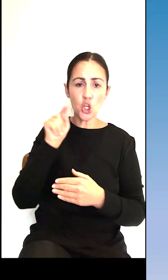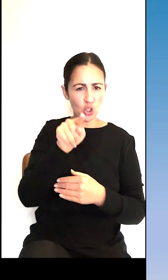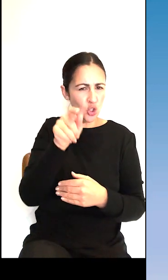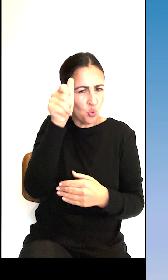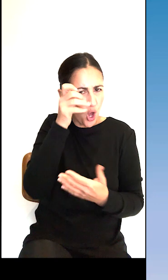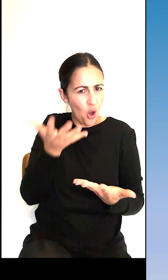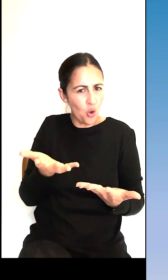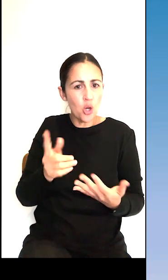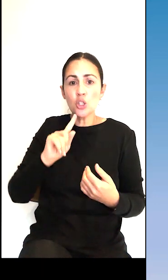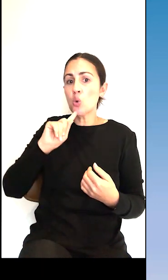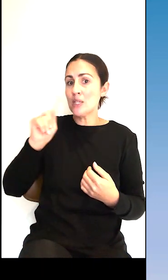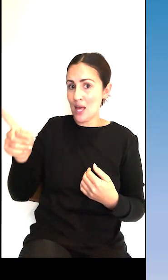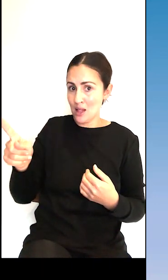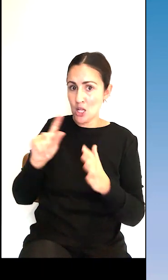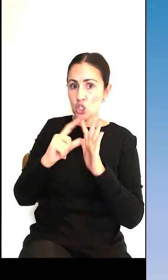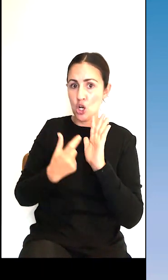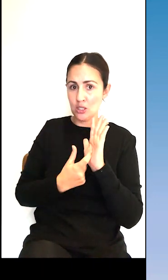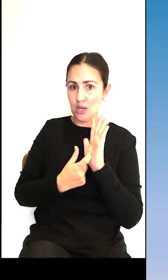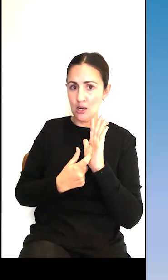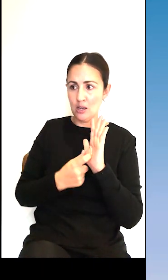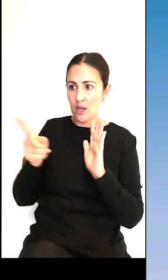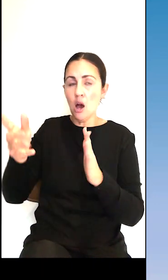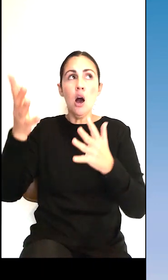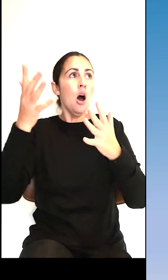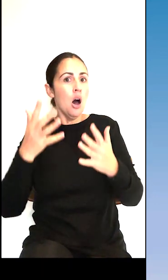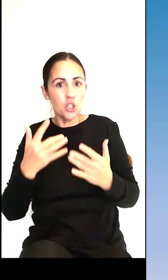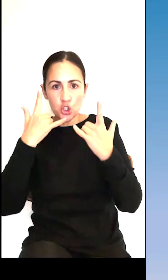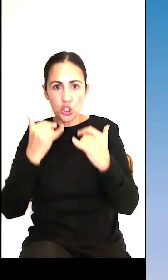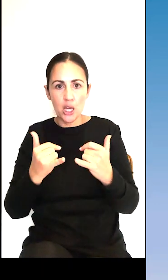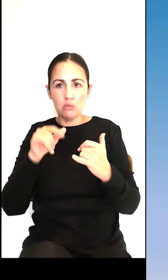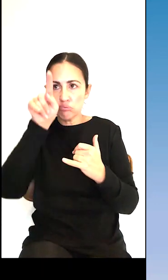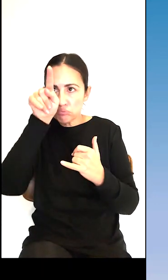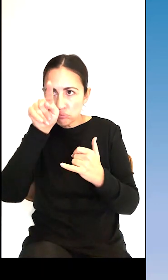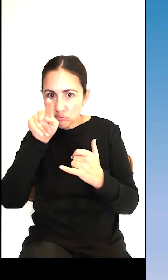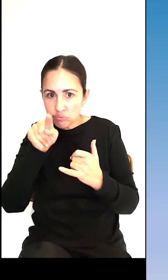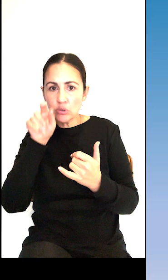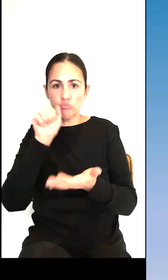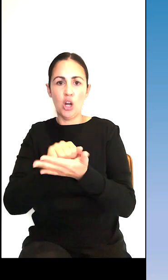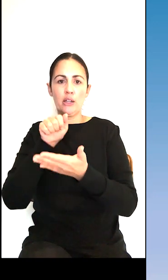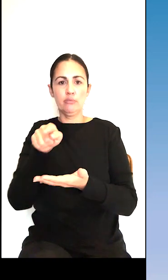But communicating that means it will give them the prompt that they need to make sure they 100% double check it. I guess they always do try